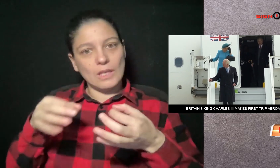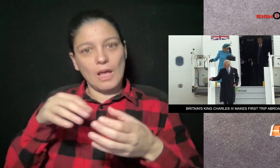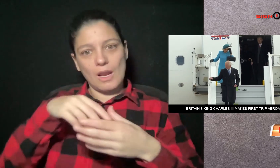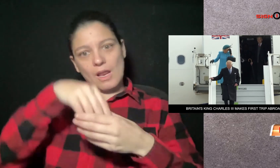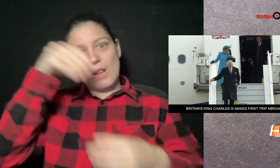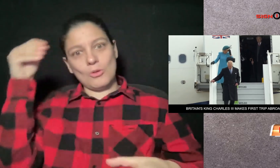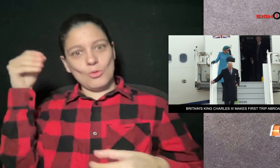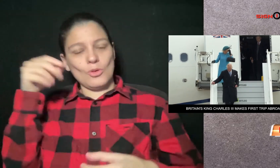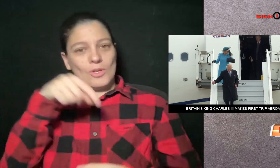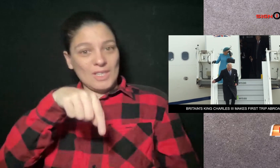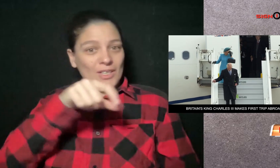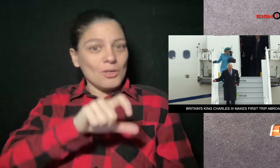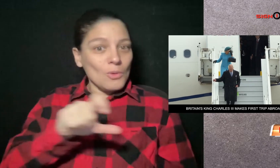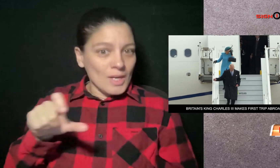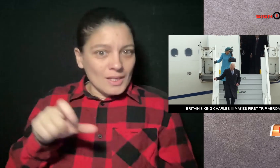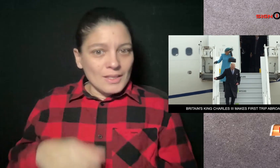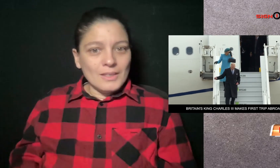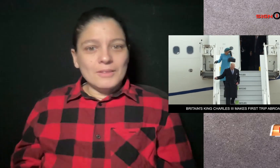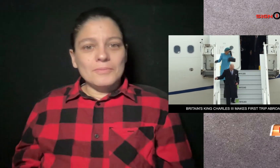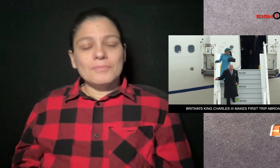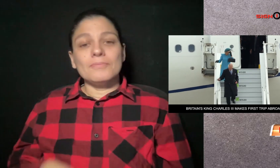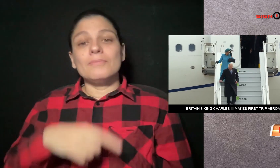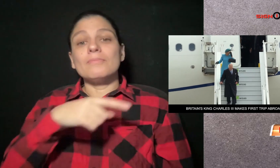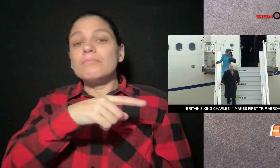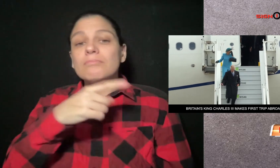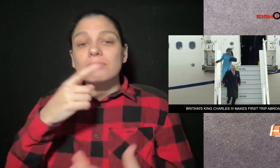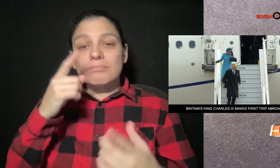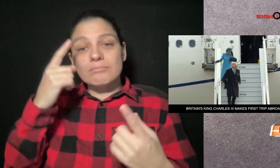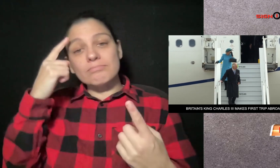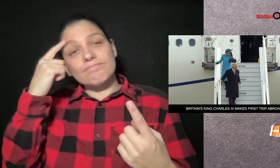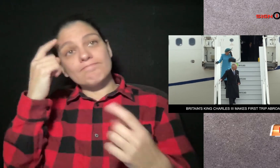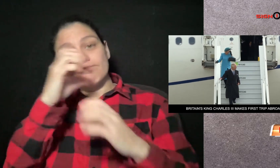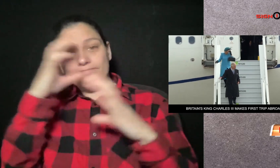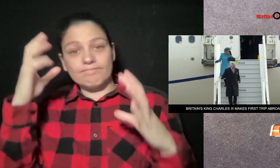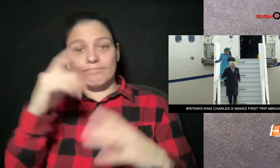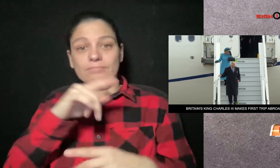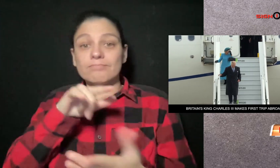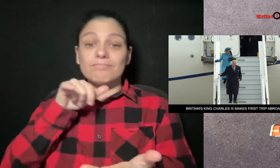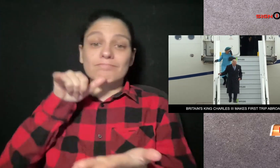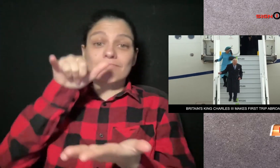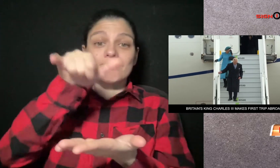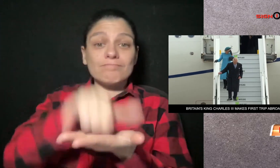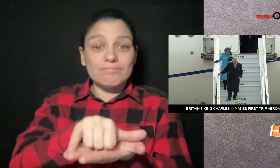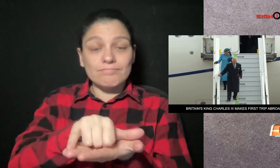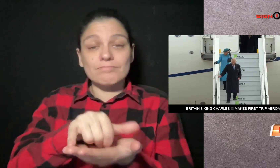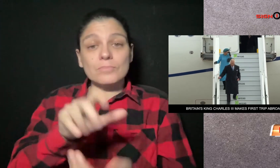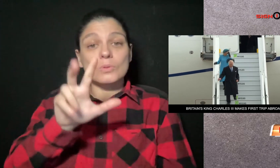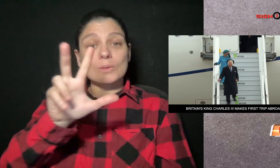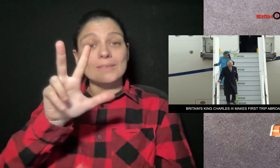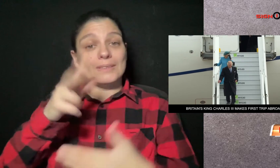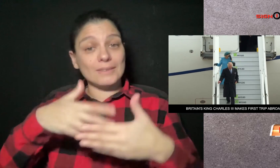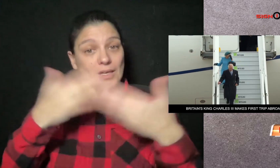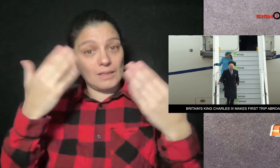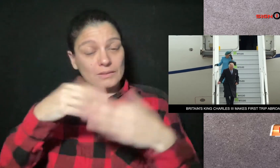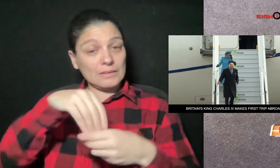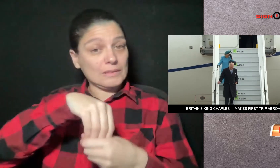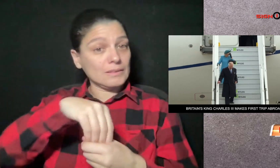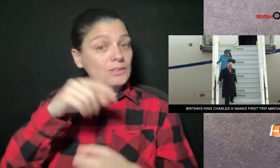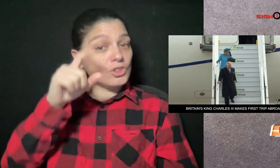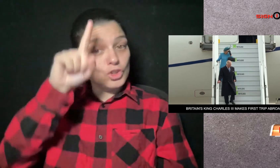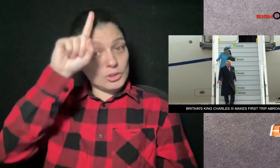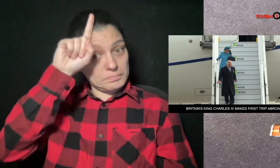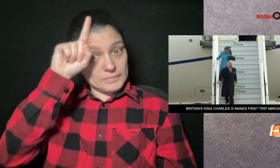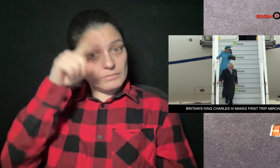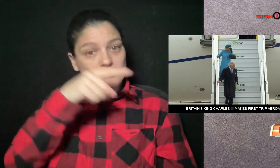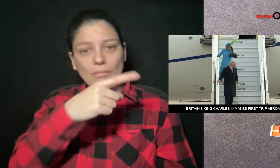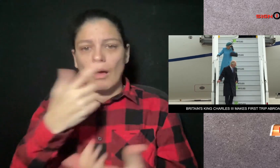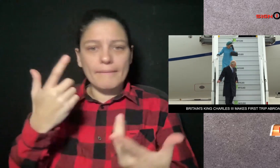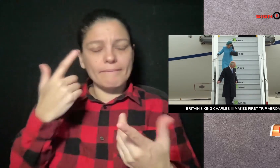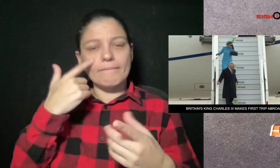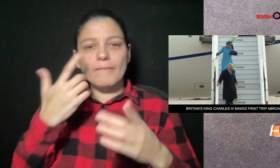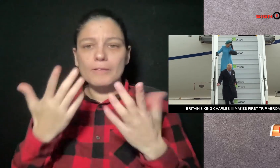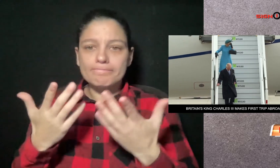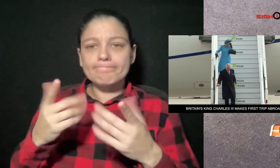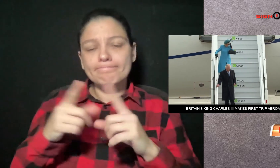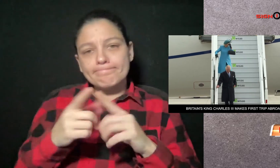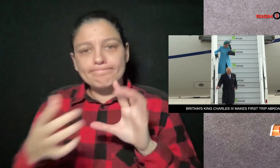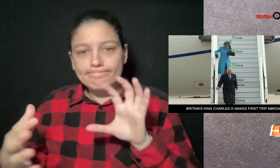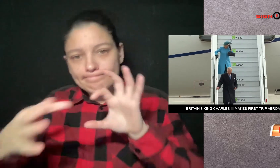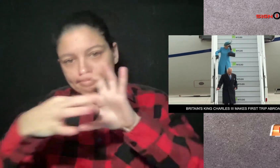overseas this week the goal of his three-day trip to Germany was to repair relations with